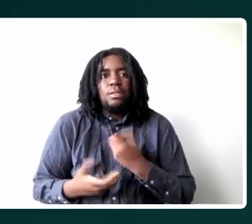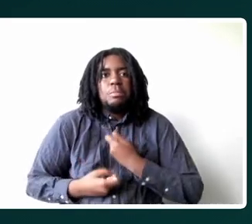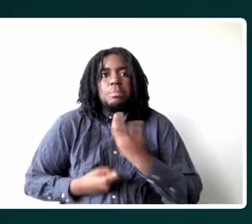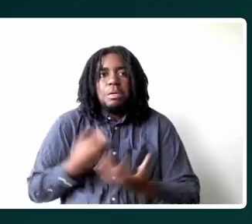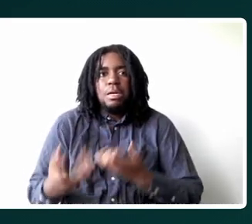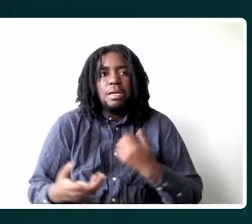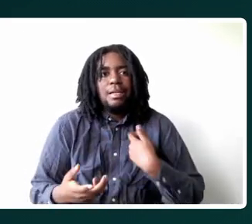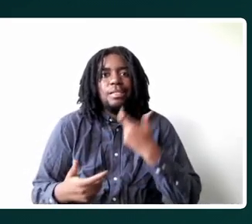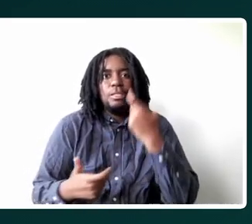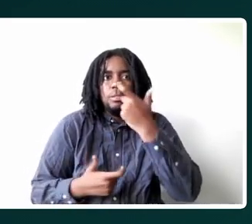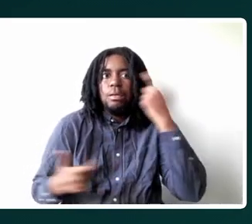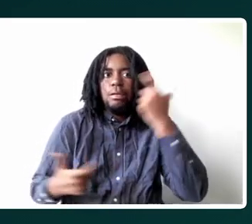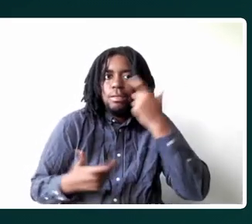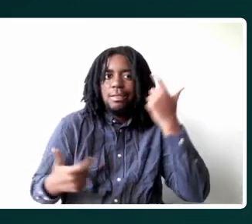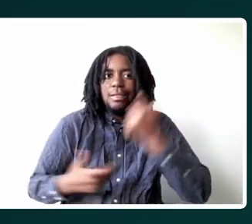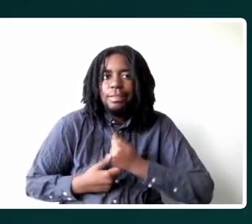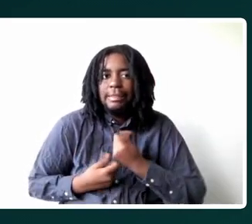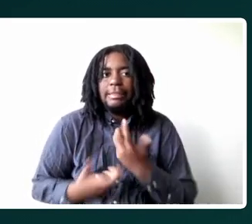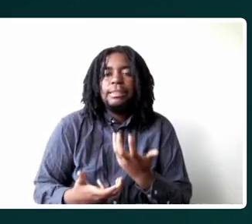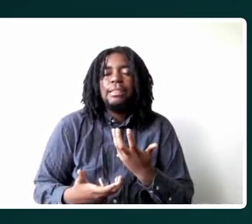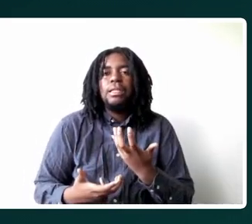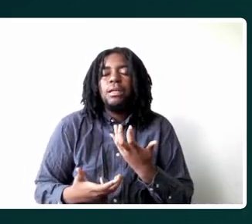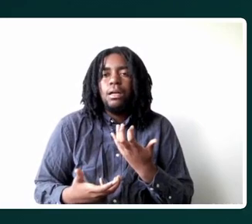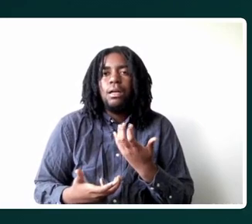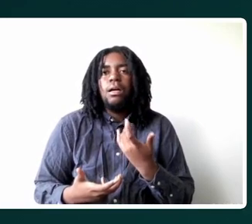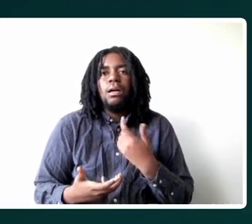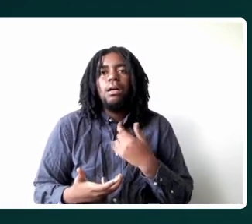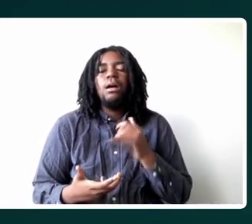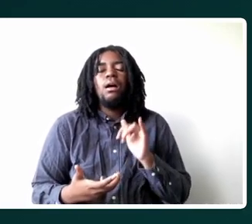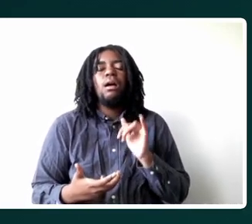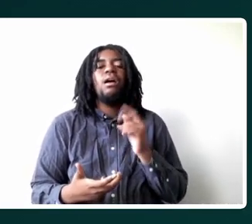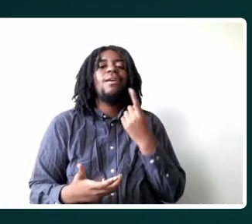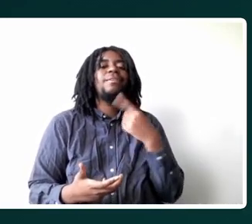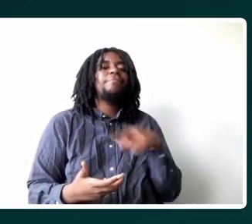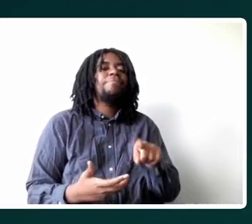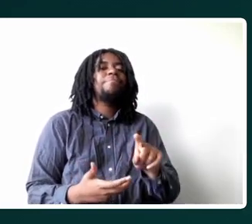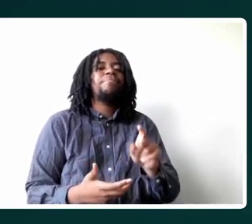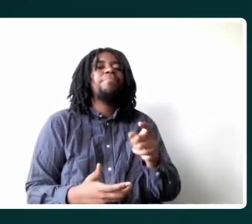that an art therapist could have helped us better address the emotional needs of our